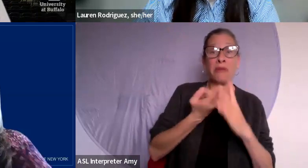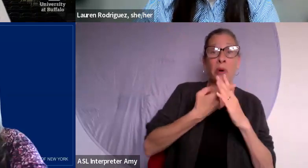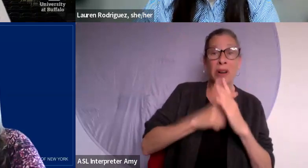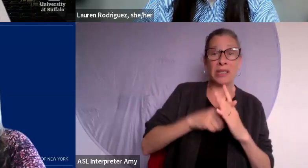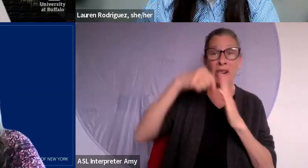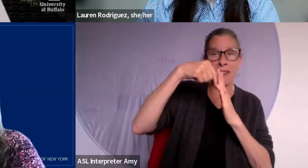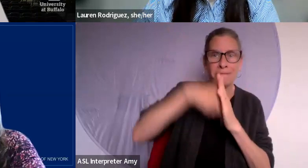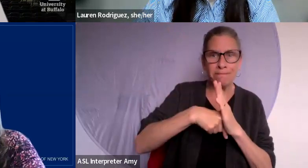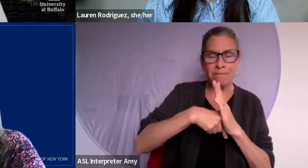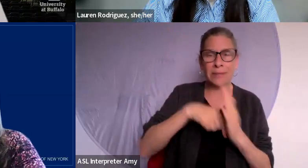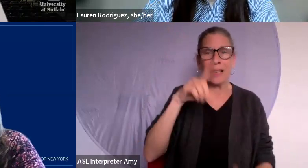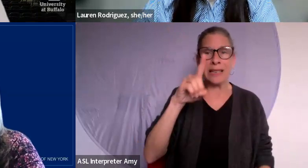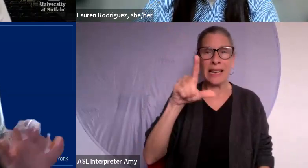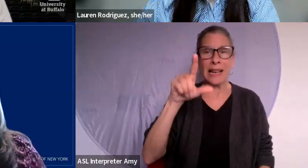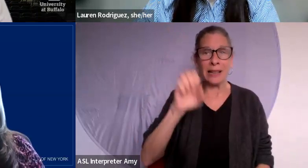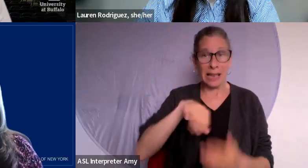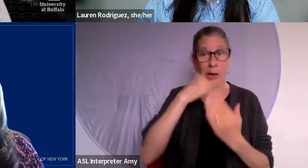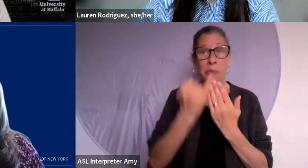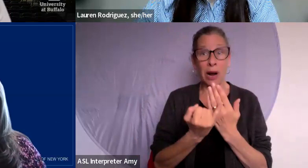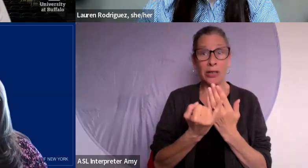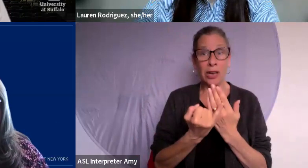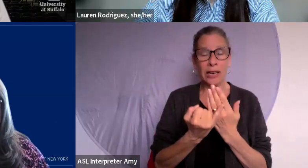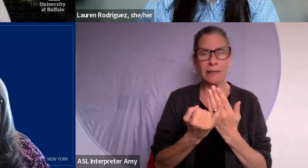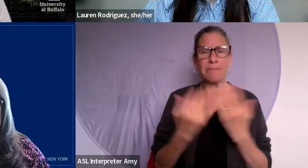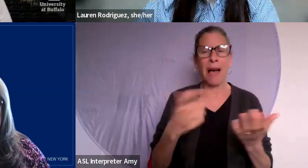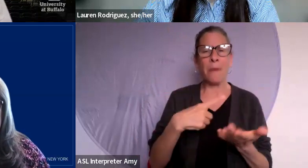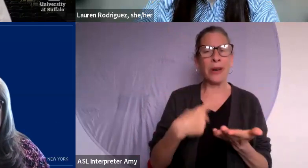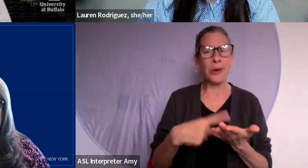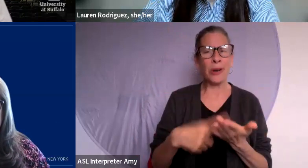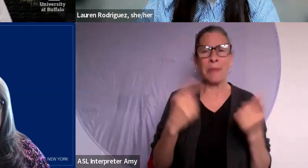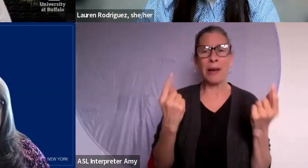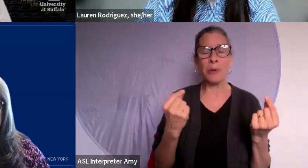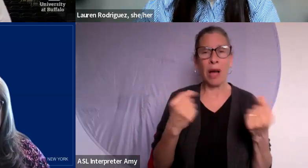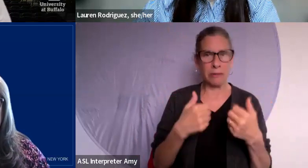about the DLE project. I do want to talk about the challenges of